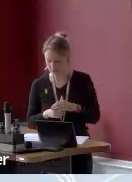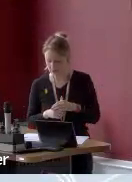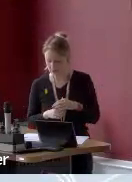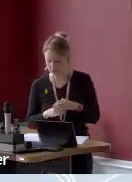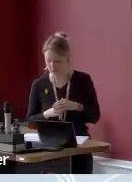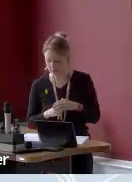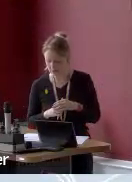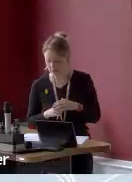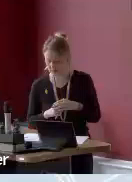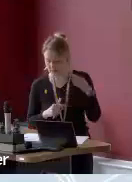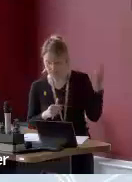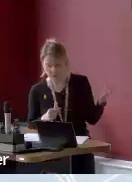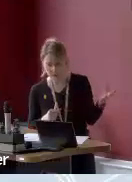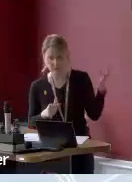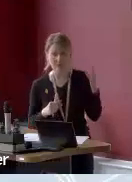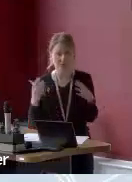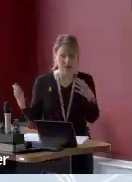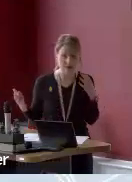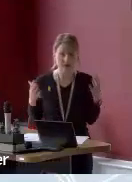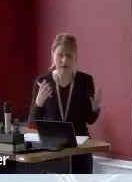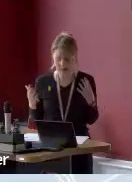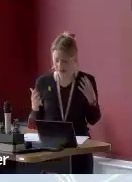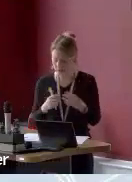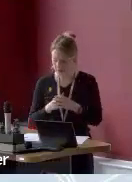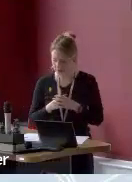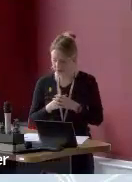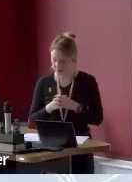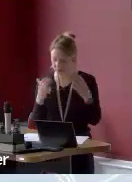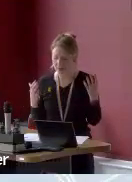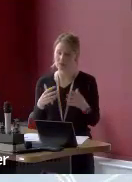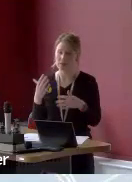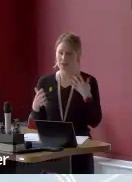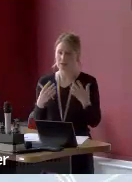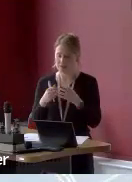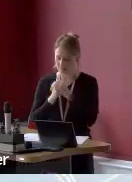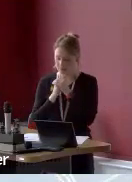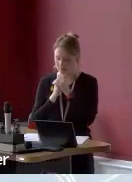audience collaborating with internal and external partners to bring. it all together and to amplify